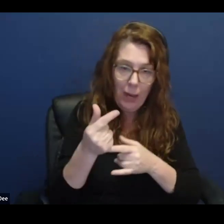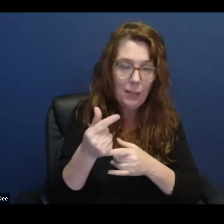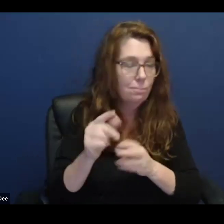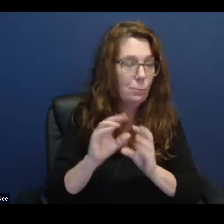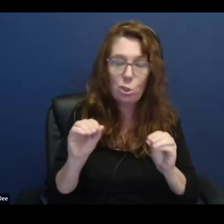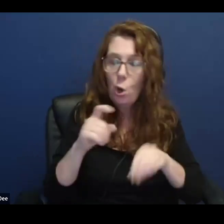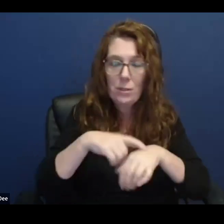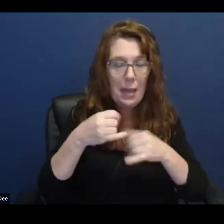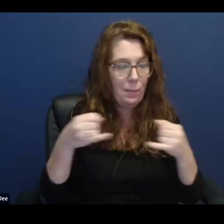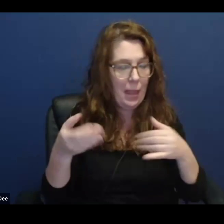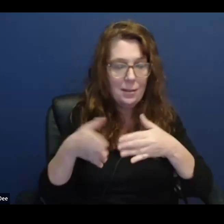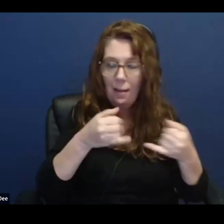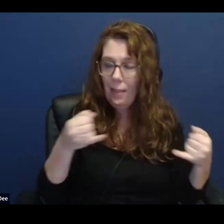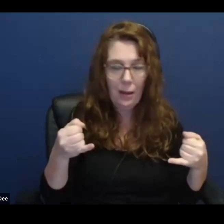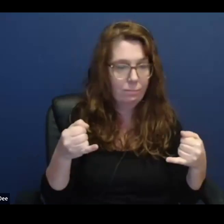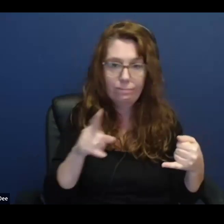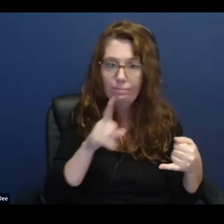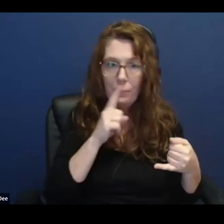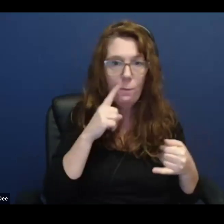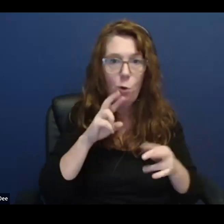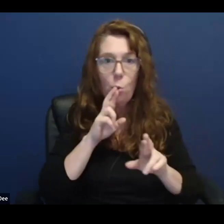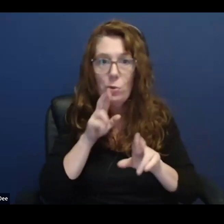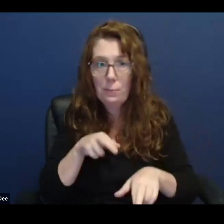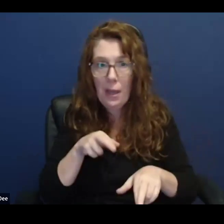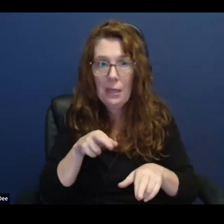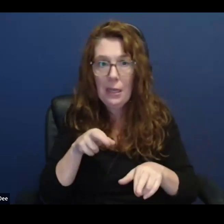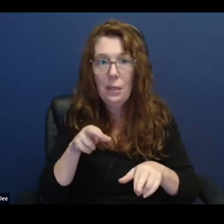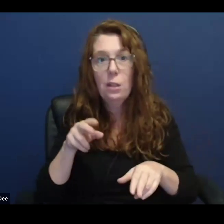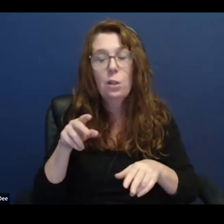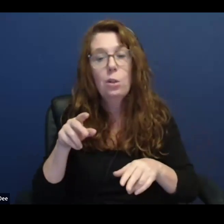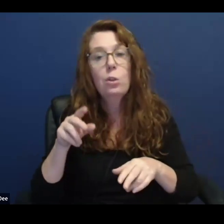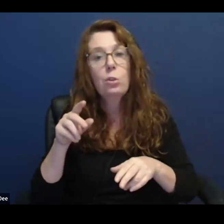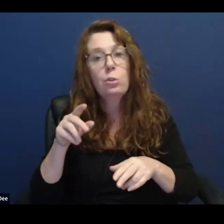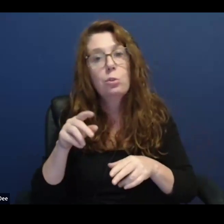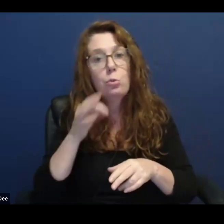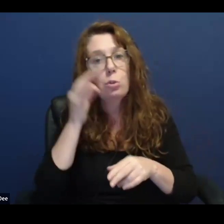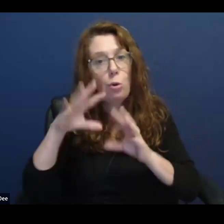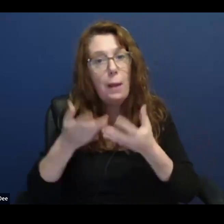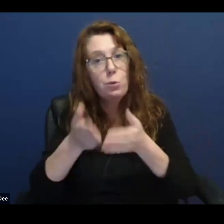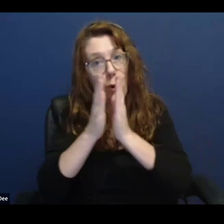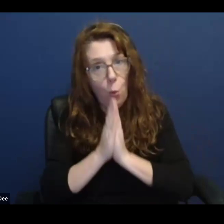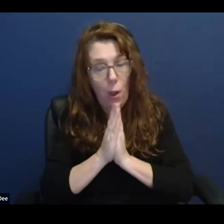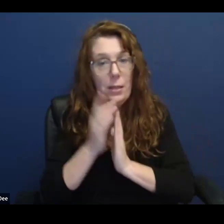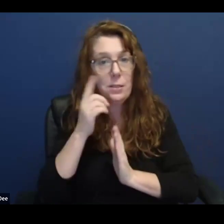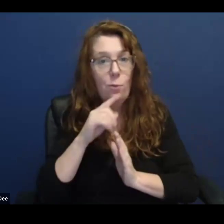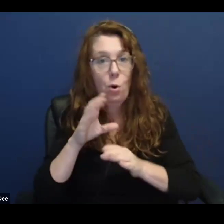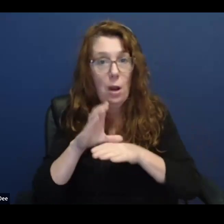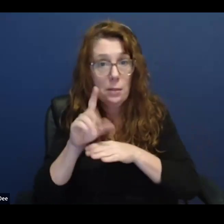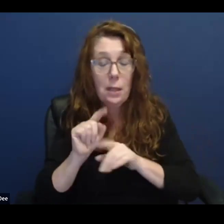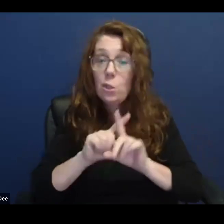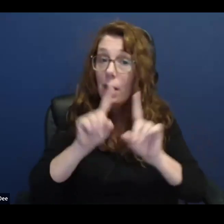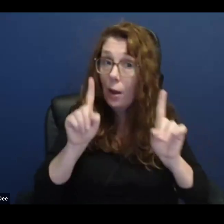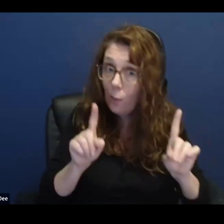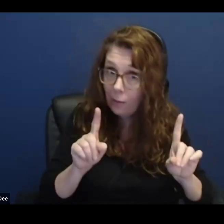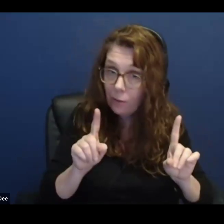timeline or deadline for responding to a Tribe's request for consultation. However, as I noted,